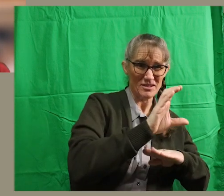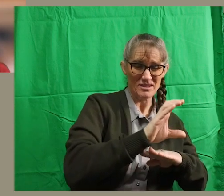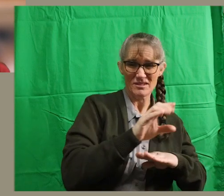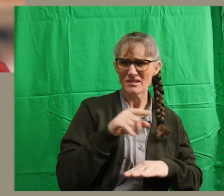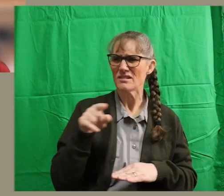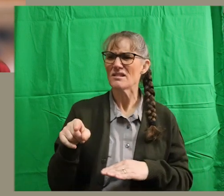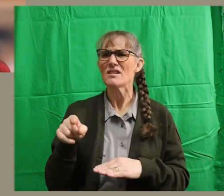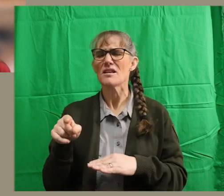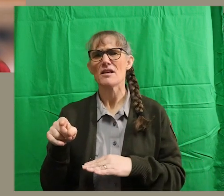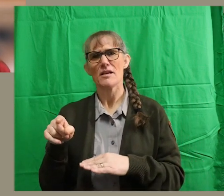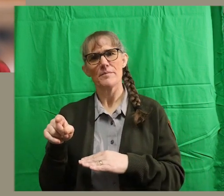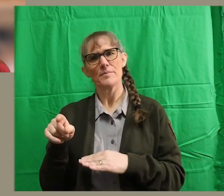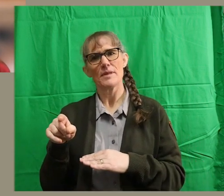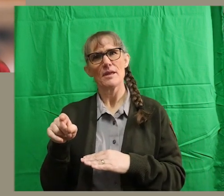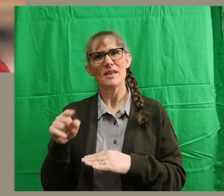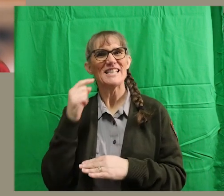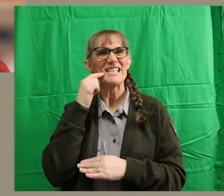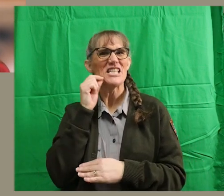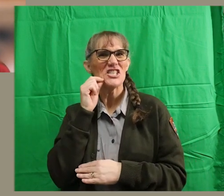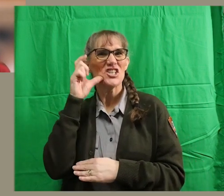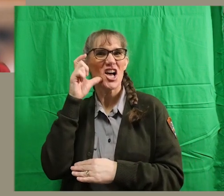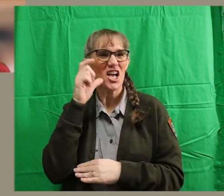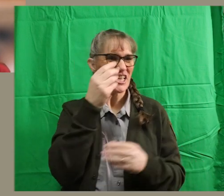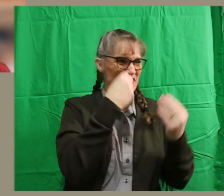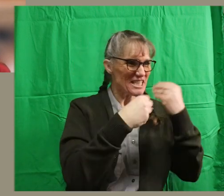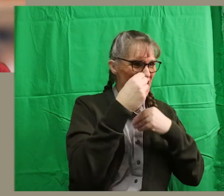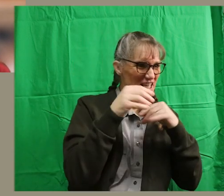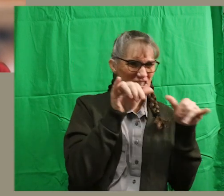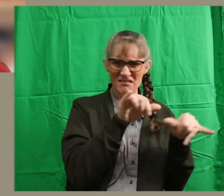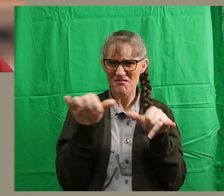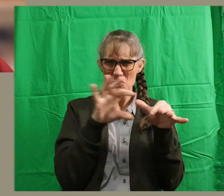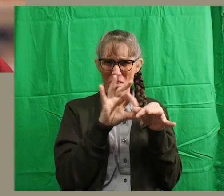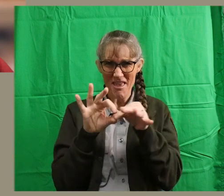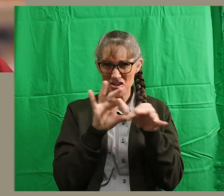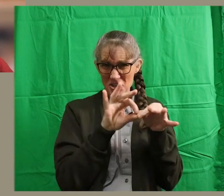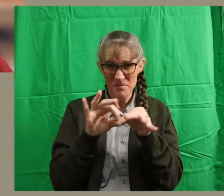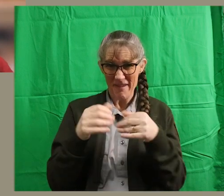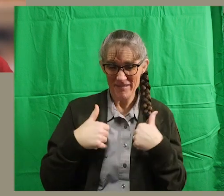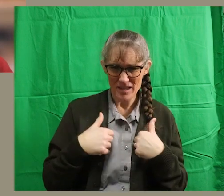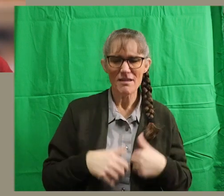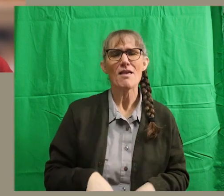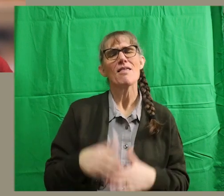What's the relation to them being so hypsodont and their diet? So, big thank you to everybody